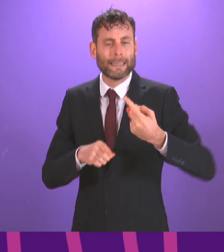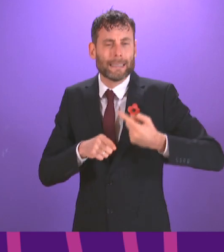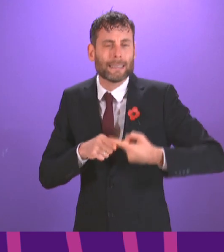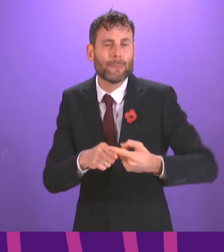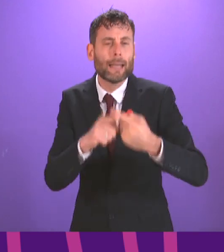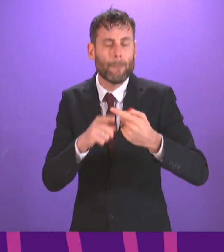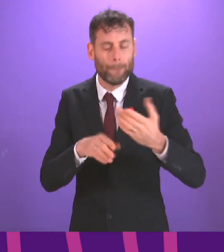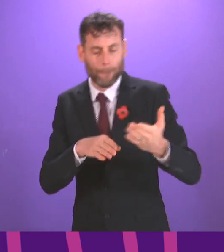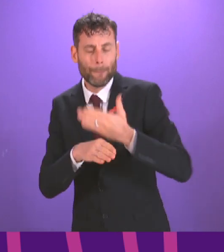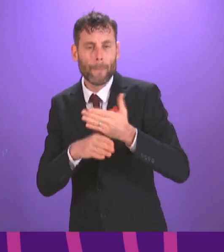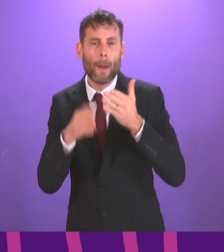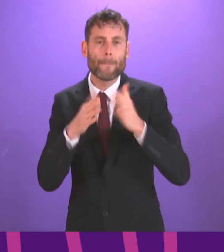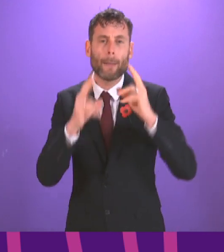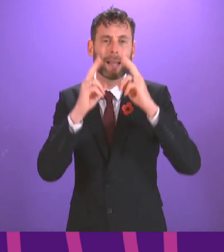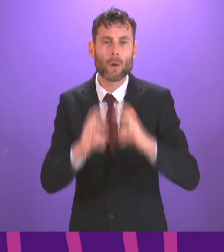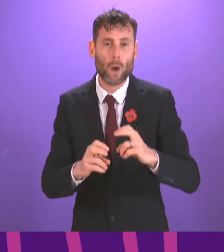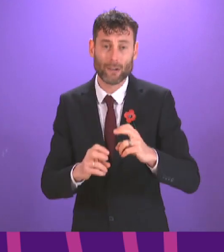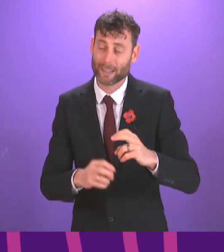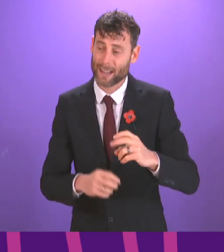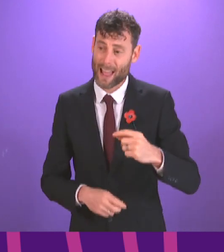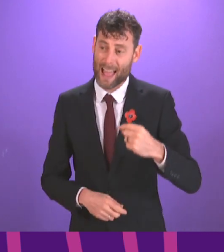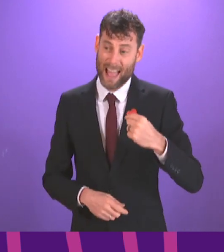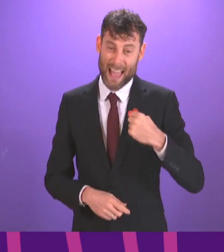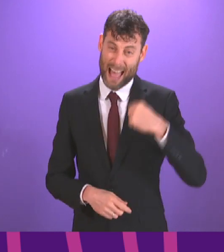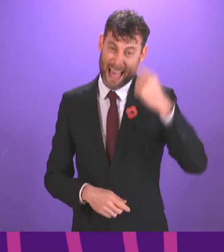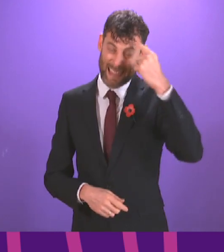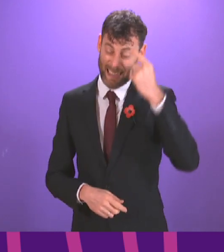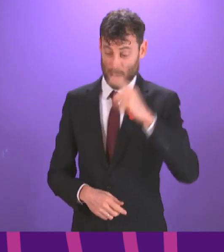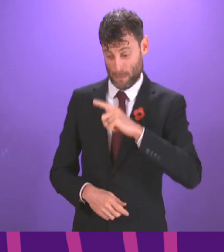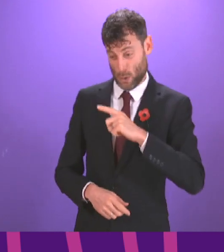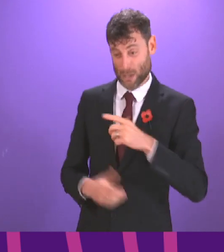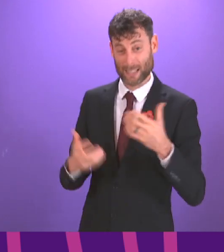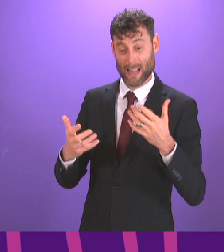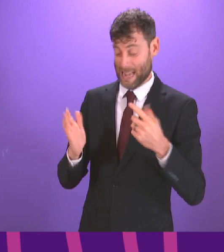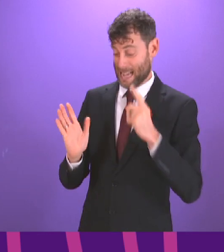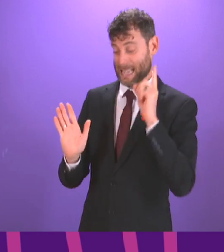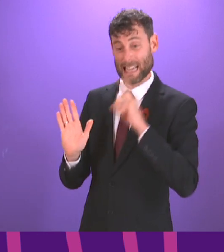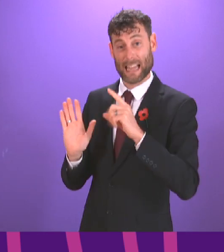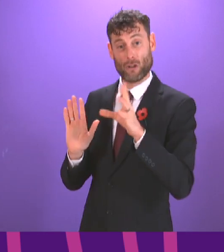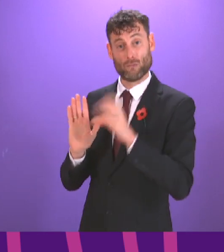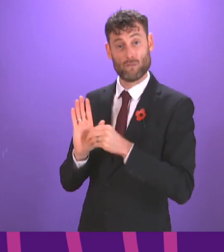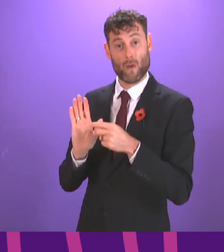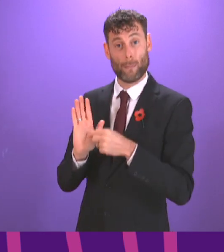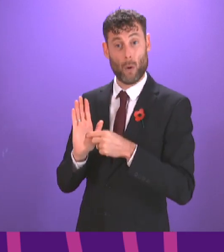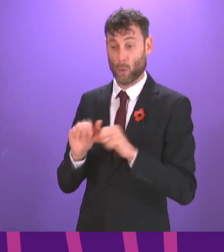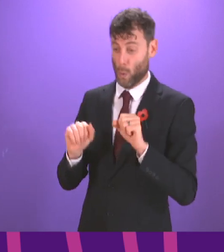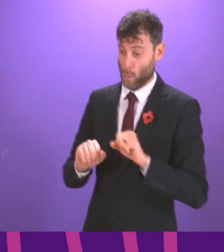I believe that the opposite is the case, because of the way in which the publication of the report was handled. It was delayed by a month, it was given to ministers privately on Monday